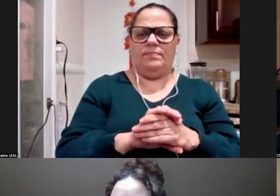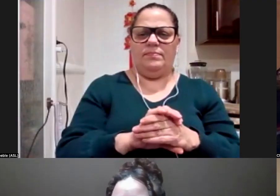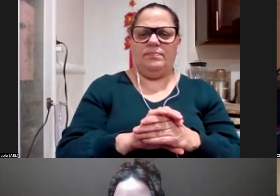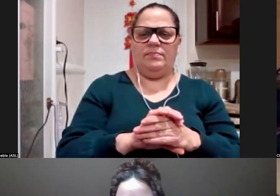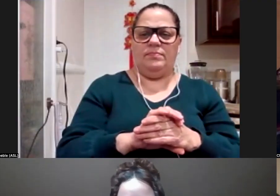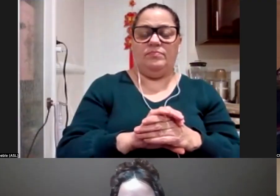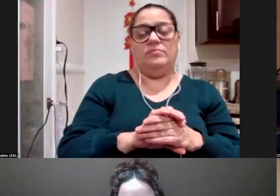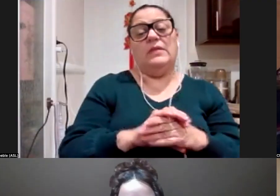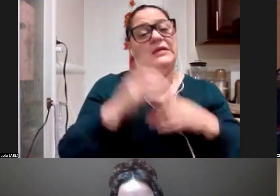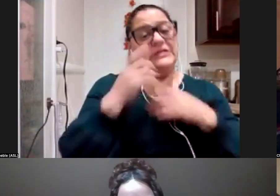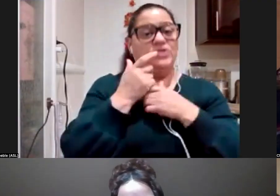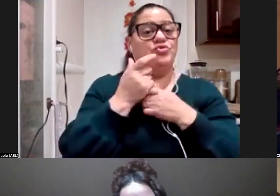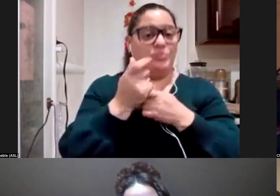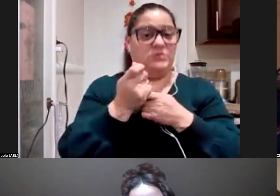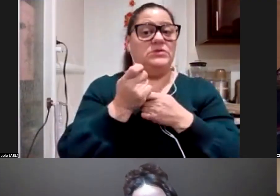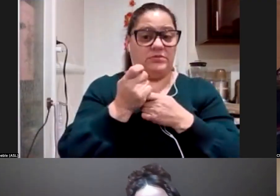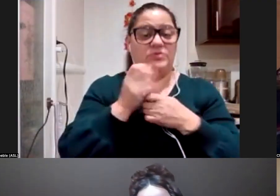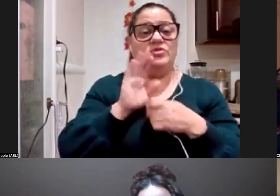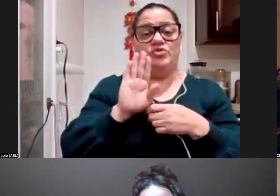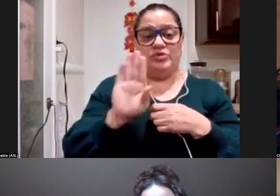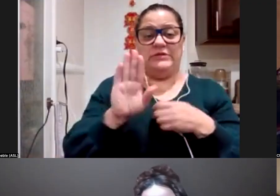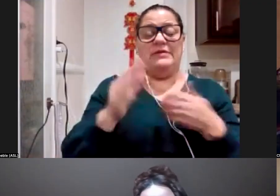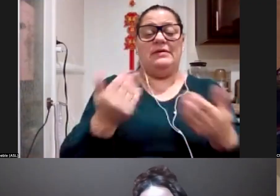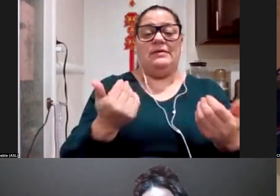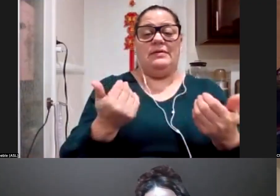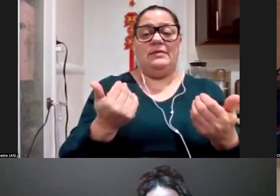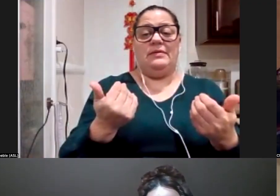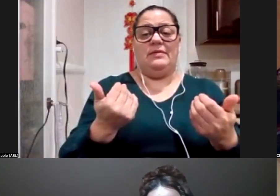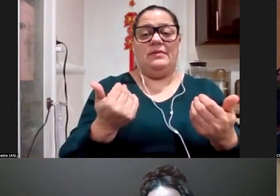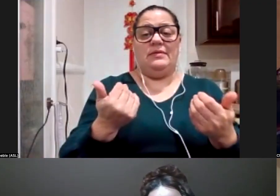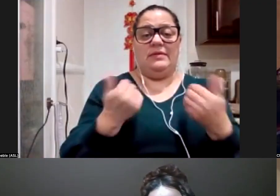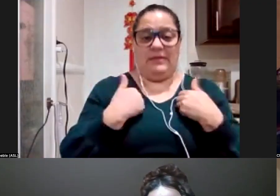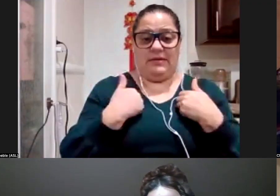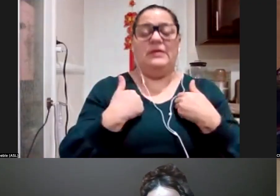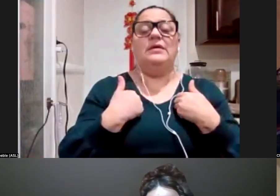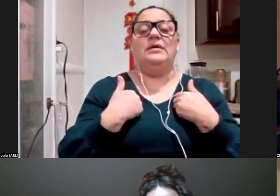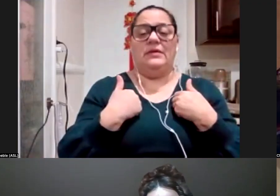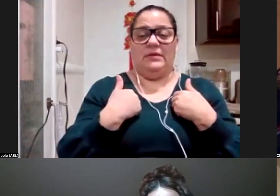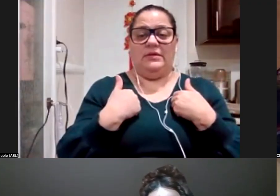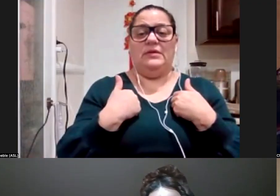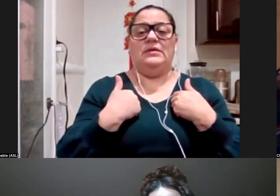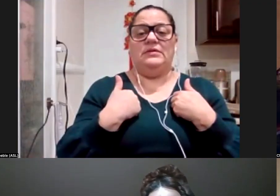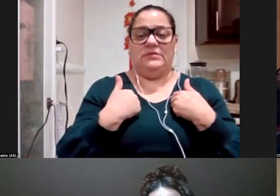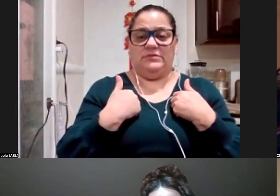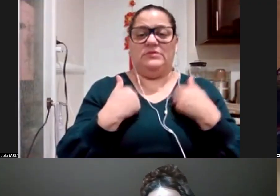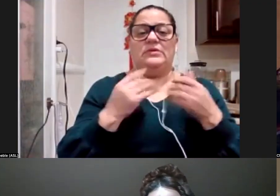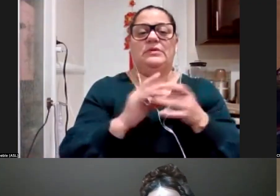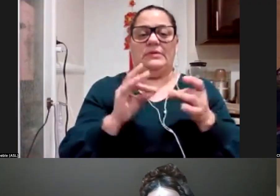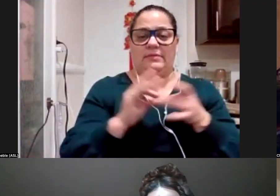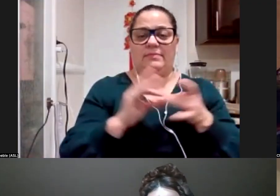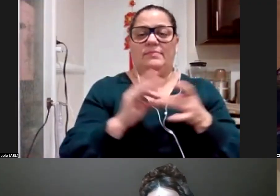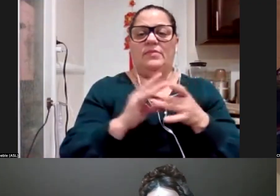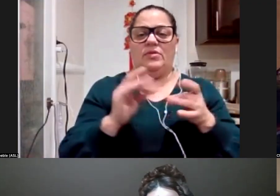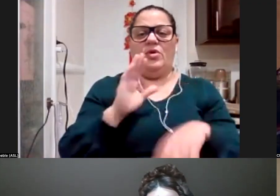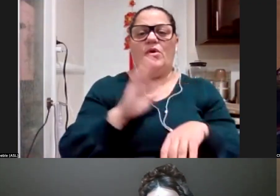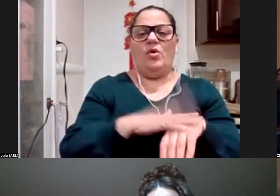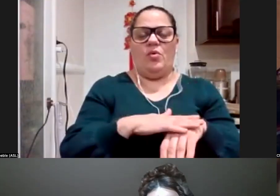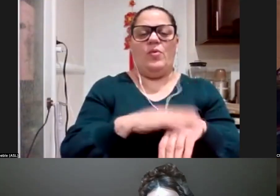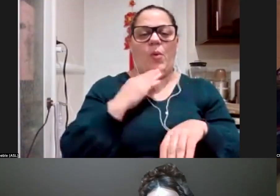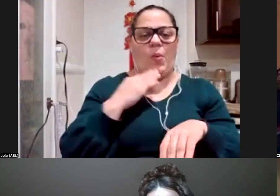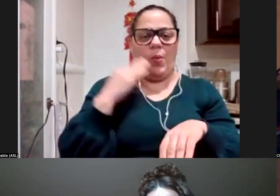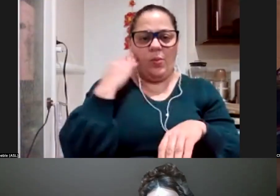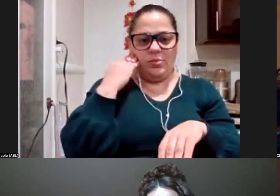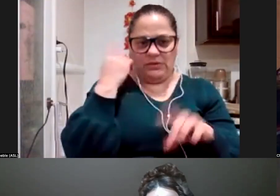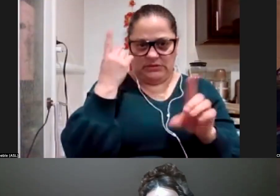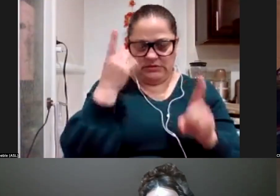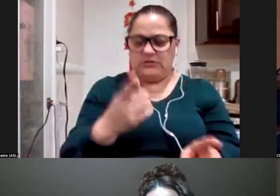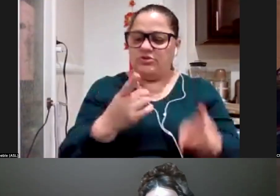it's interesting. She happens to be uh because of our um our commentary on the Olmstead decision and